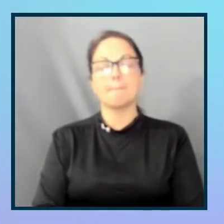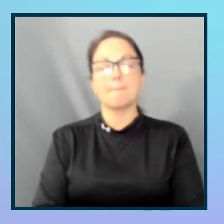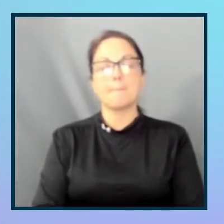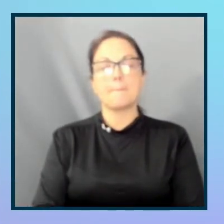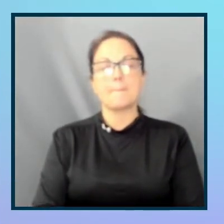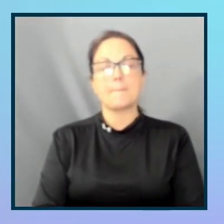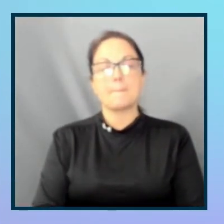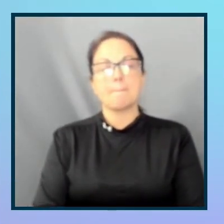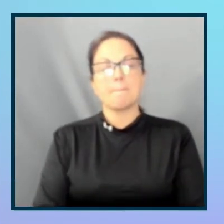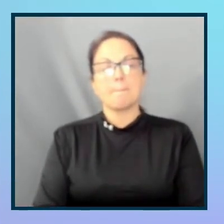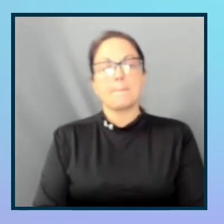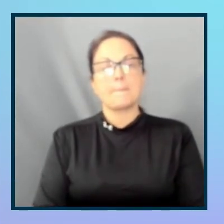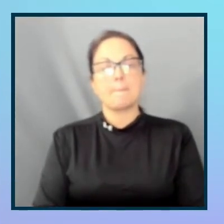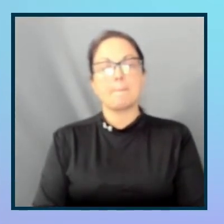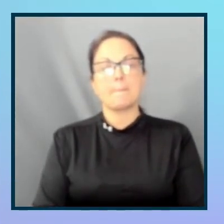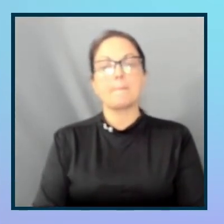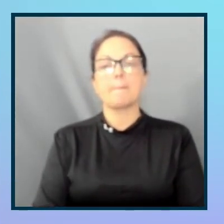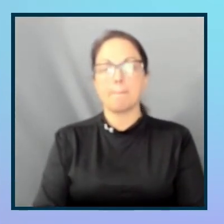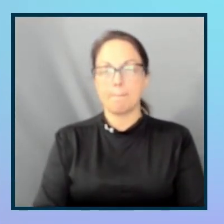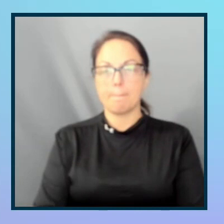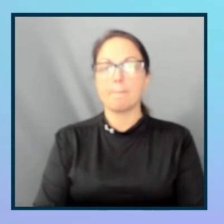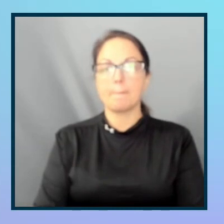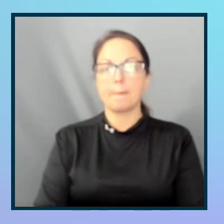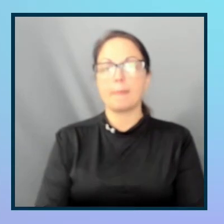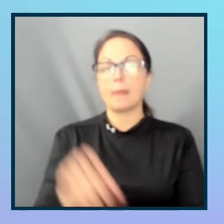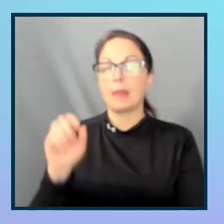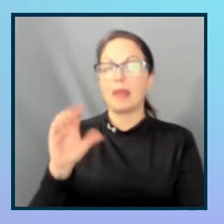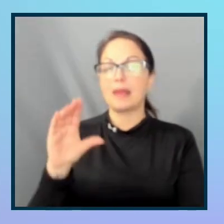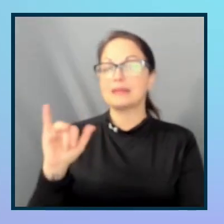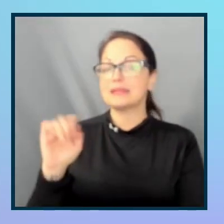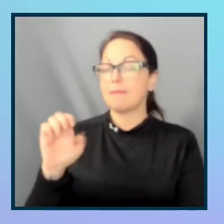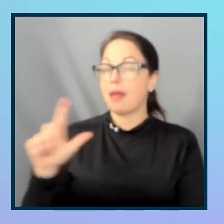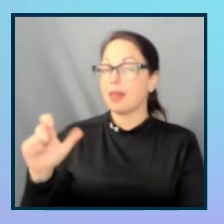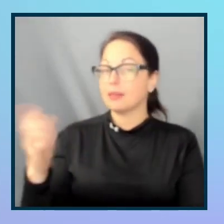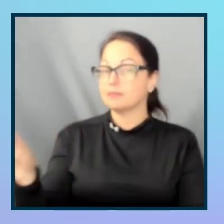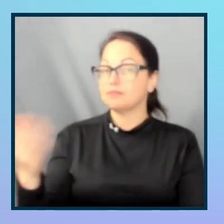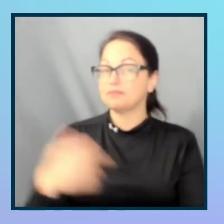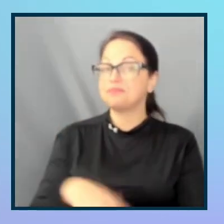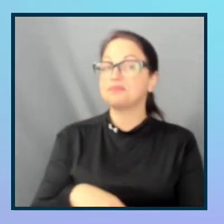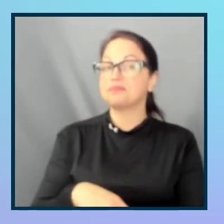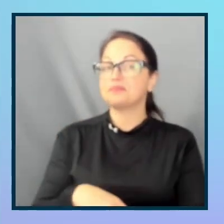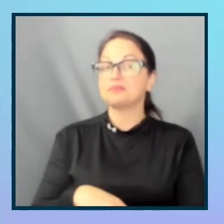And last, but definitely not least, of course, Cybele. Yeah, it actually ties in really nicely